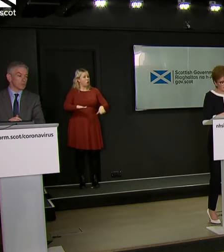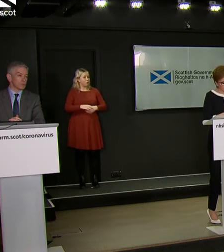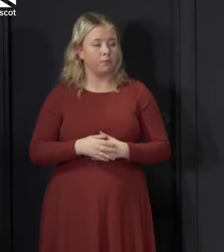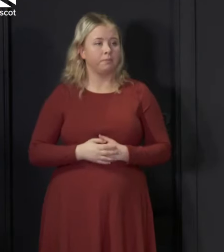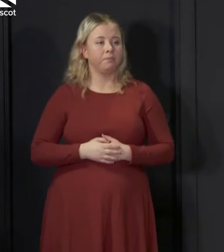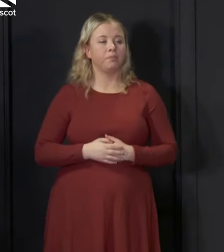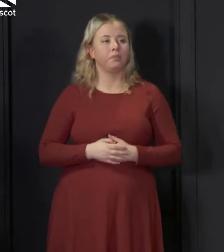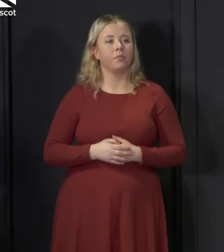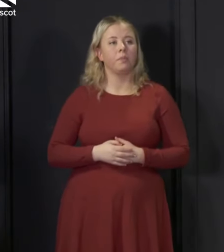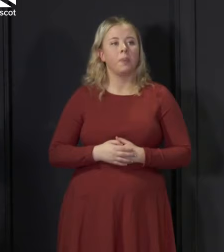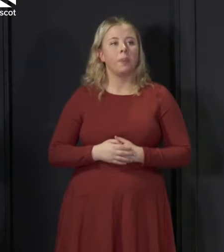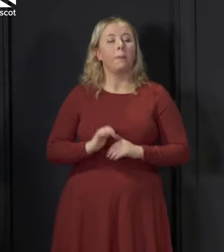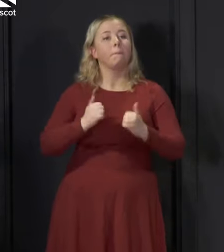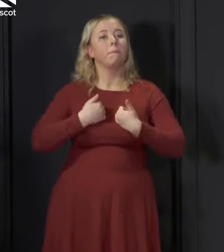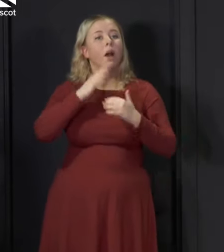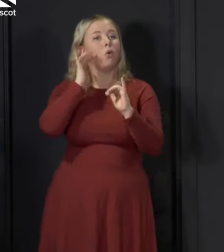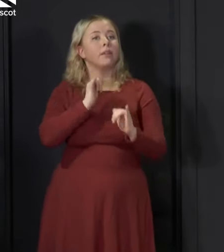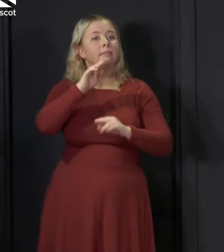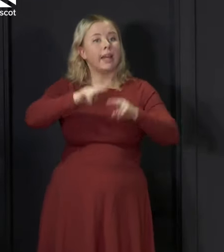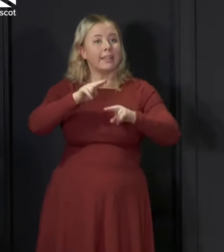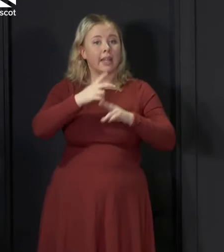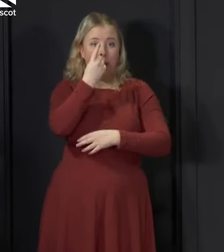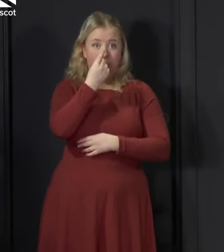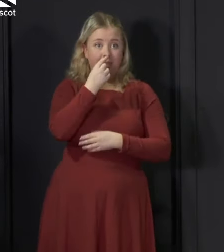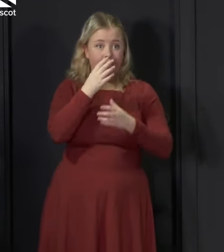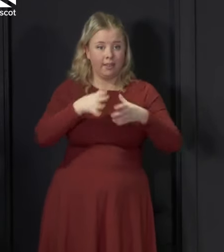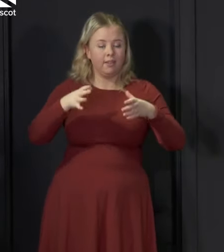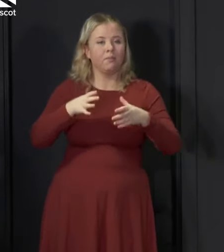So, our testing capacity right now, the reason why we are saying we will say this on Friday